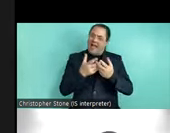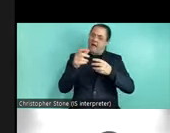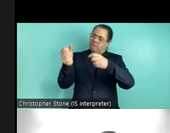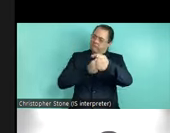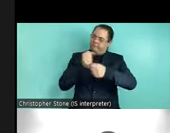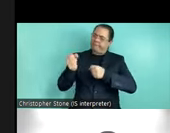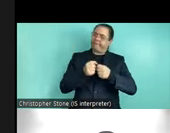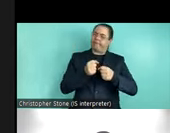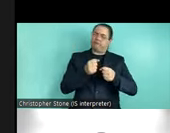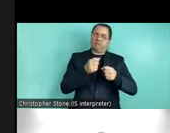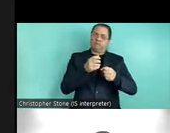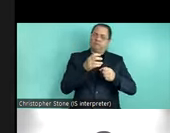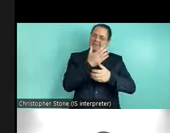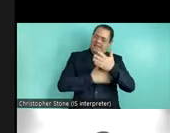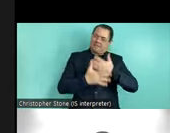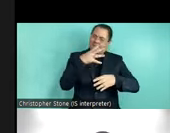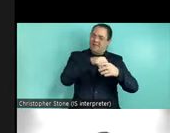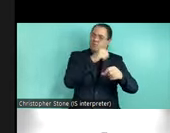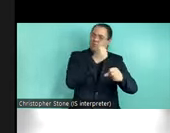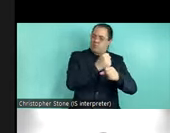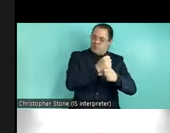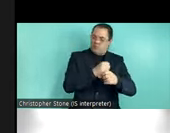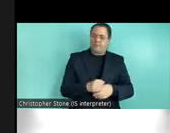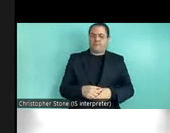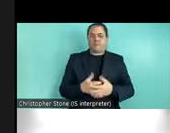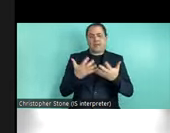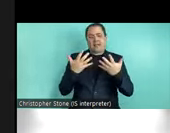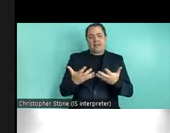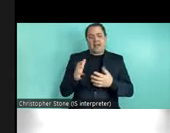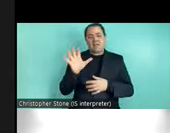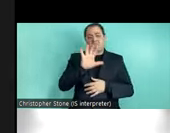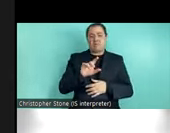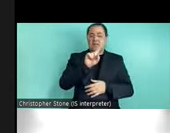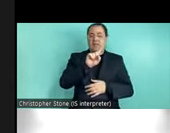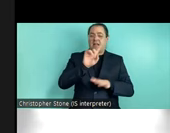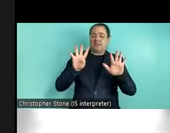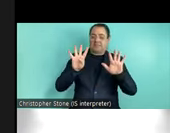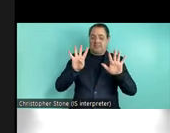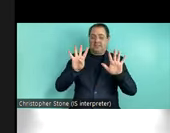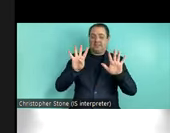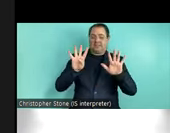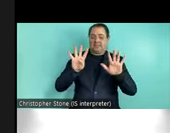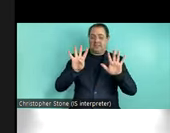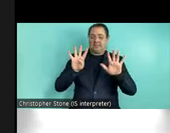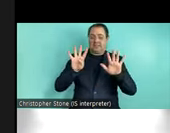15:11:15 Yesterday, we have about 19 beauties, in West Africa, and this is.